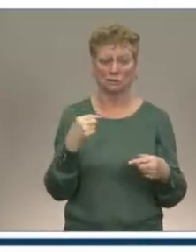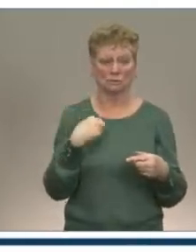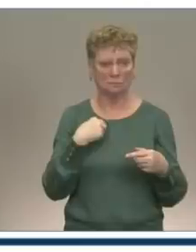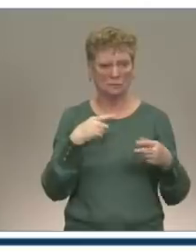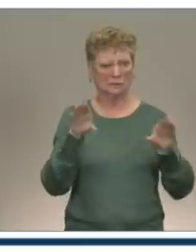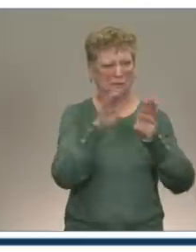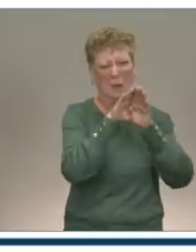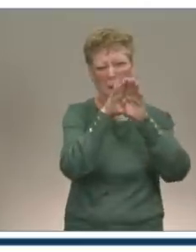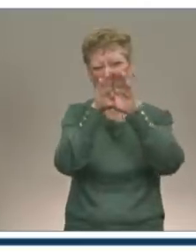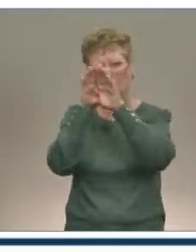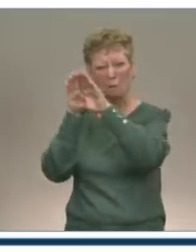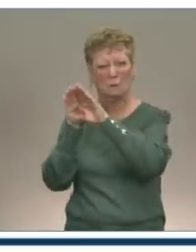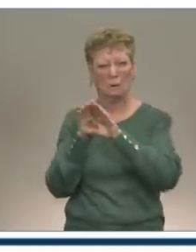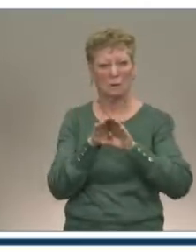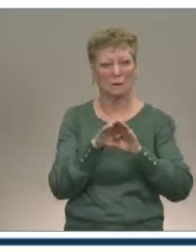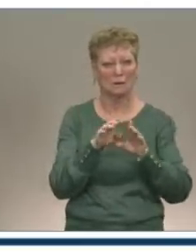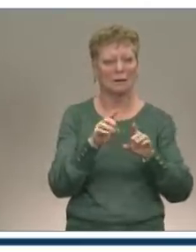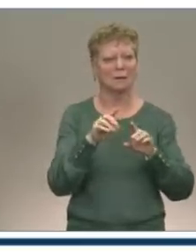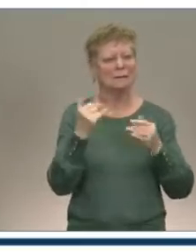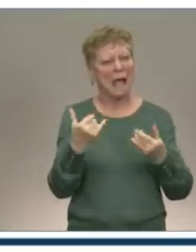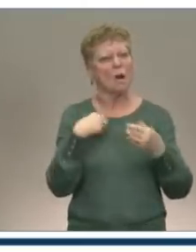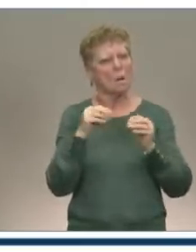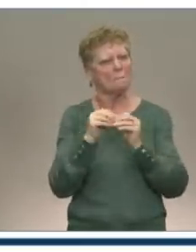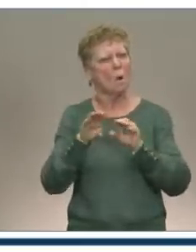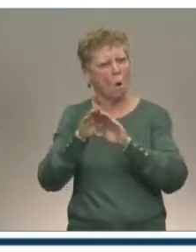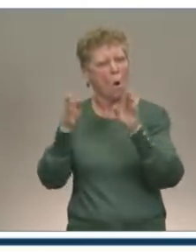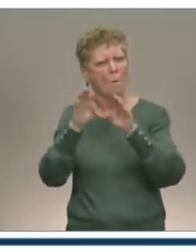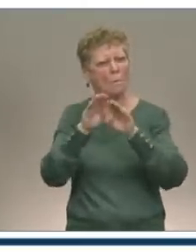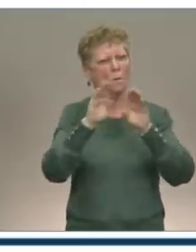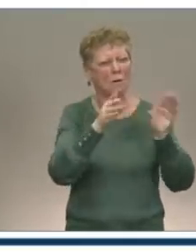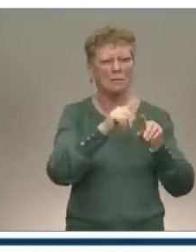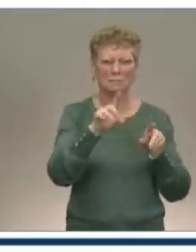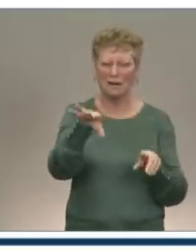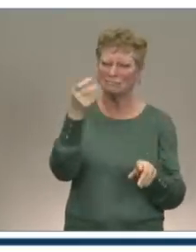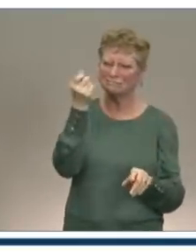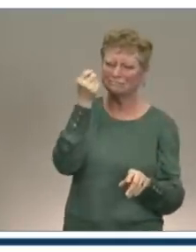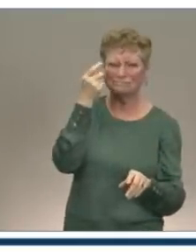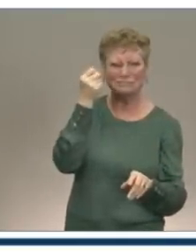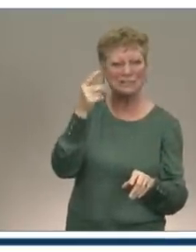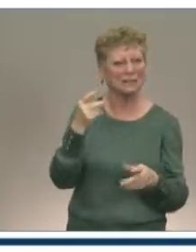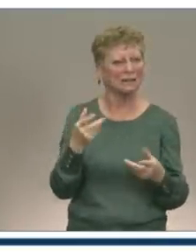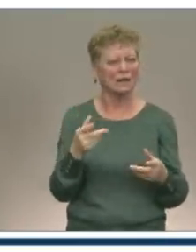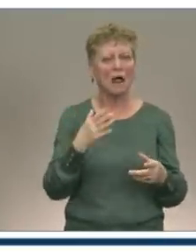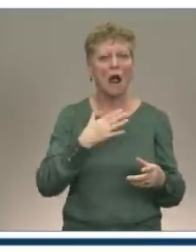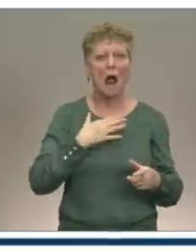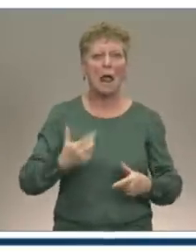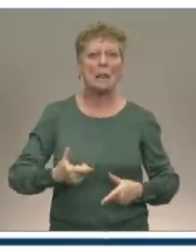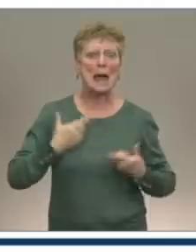pandemic the basic for me it's it's about we need to slow down our lives and not and be careful